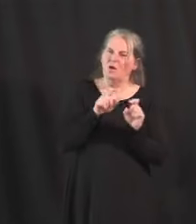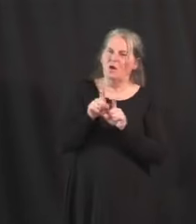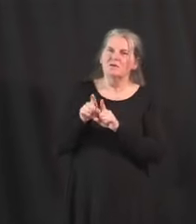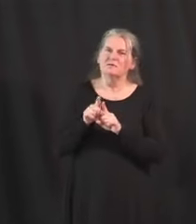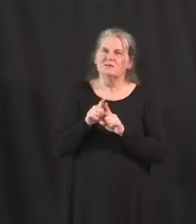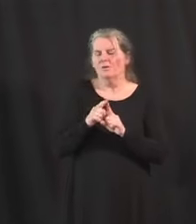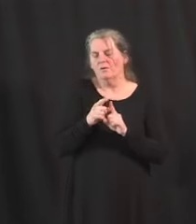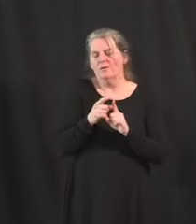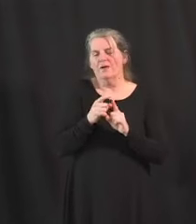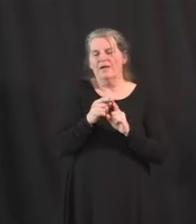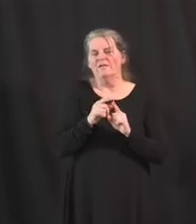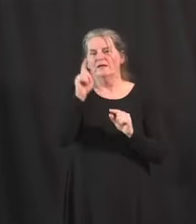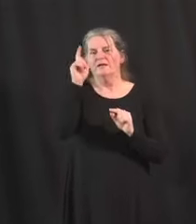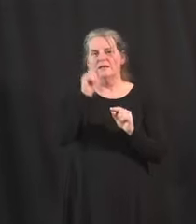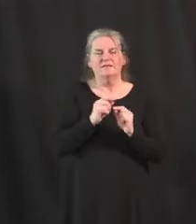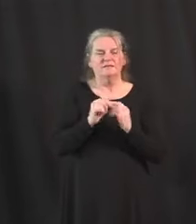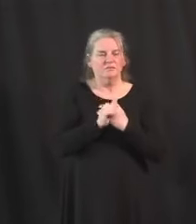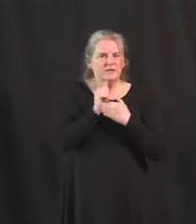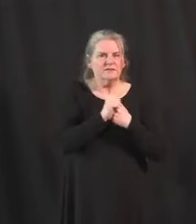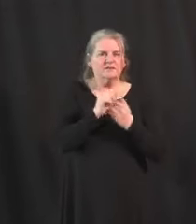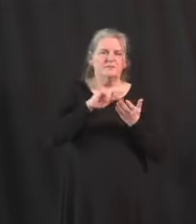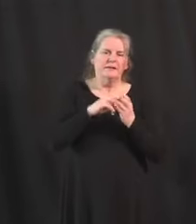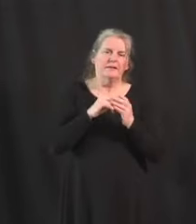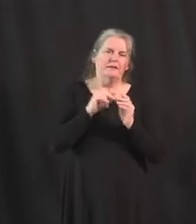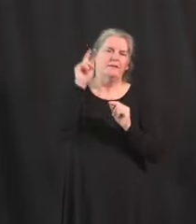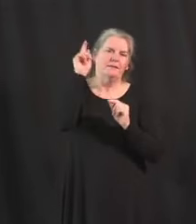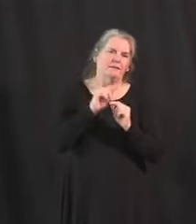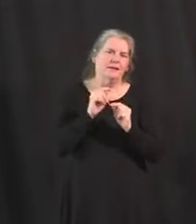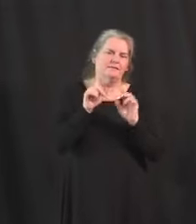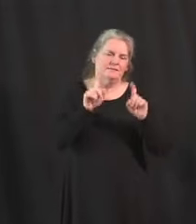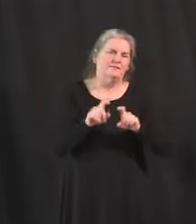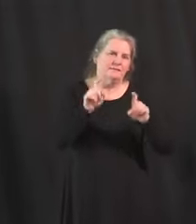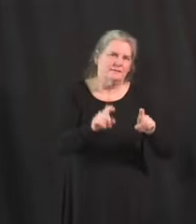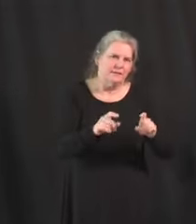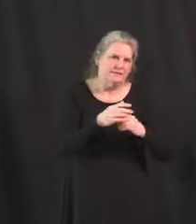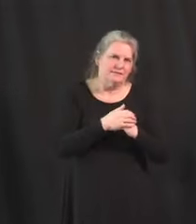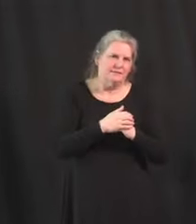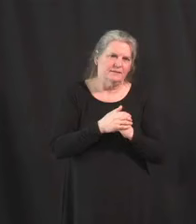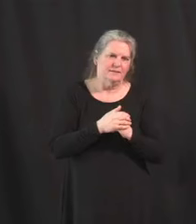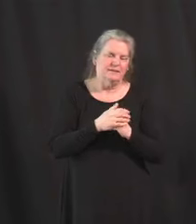RATES THAT ARE APPLIED TO THOSE CRITERIA. NOW THAT WE'RE IN THIS MORE COMFORTABLE POSITION IS THE TIME